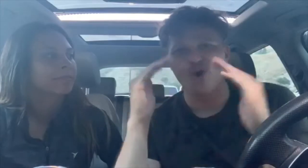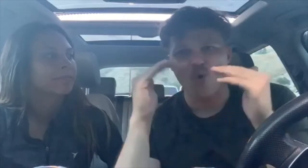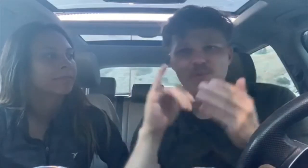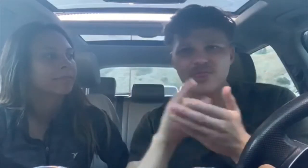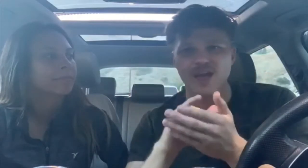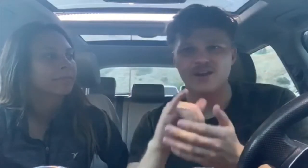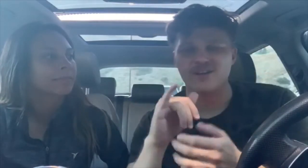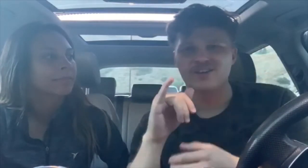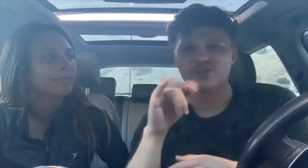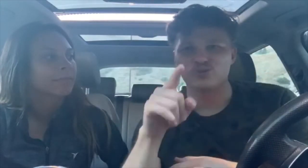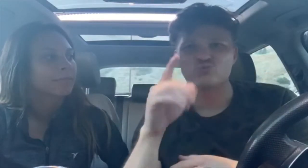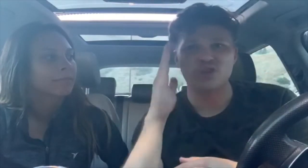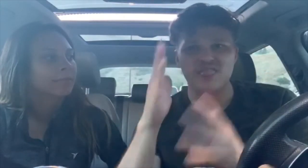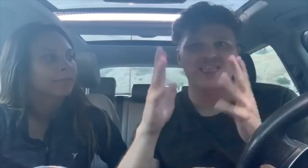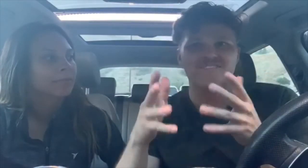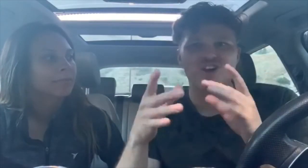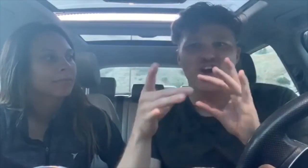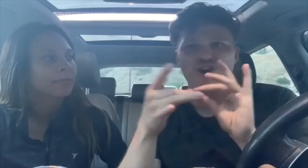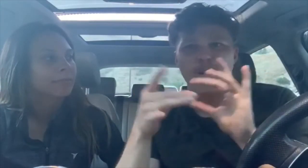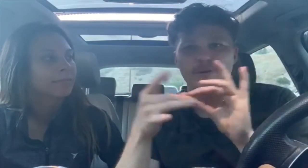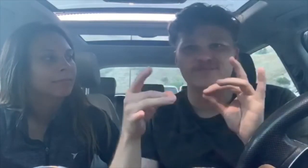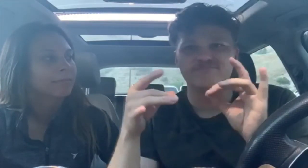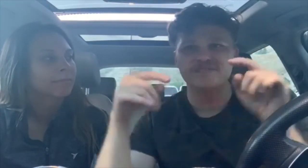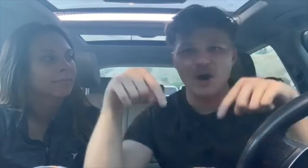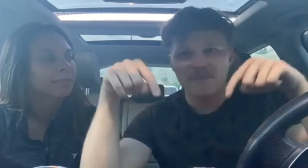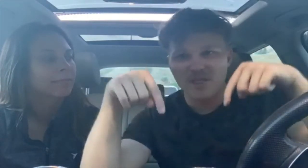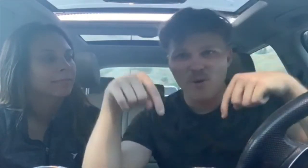Our hope is that you will leave a comment down below